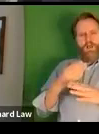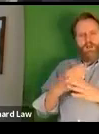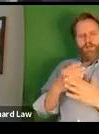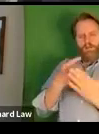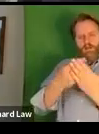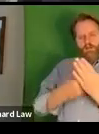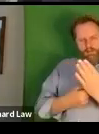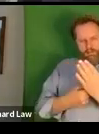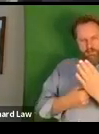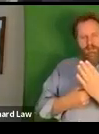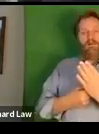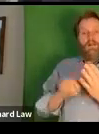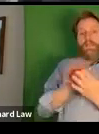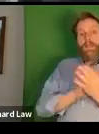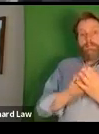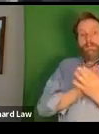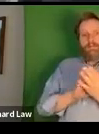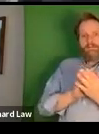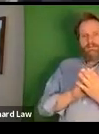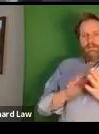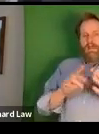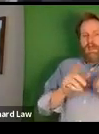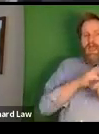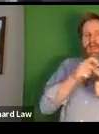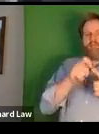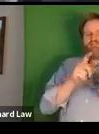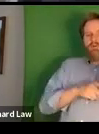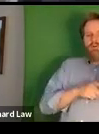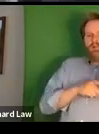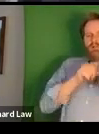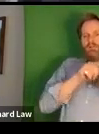April 2020 I was sick from the 16th to the 20th of